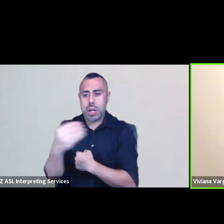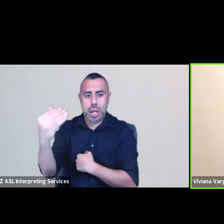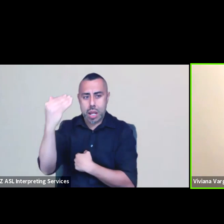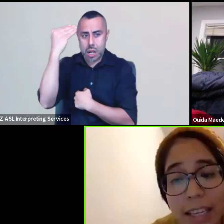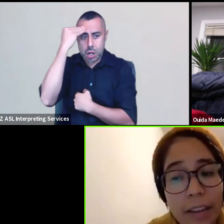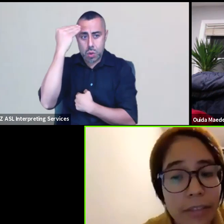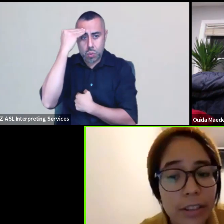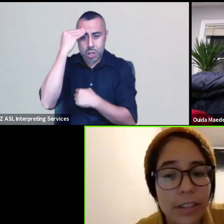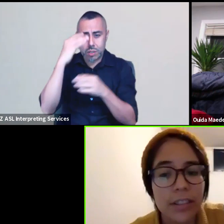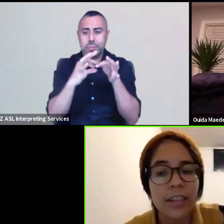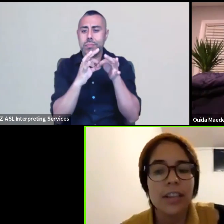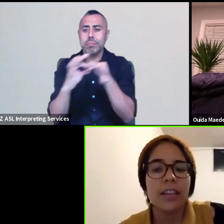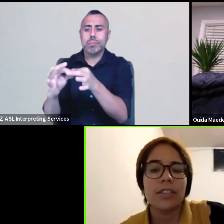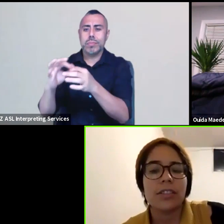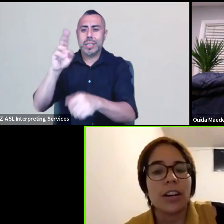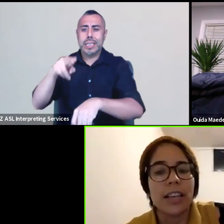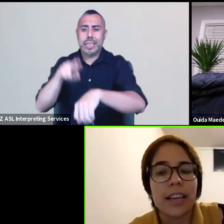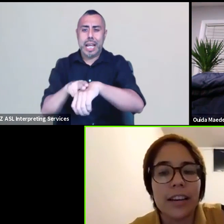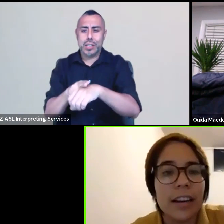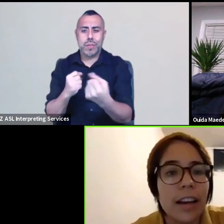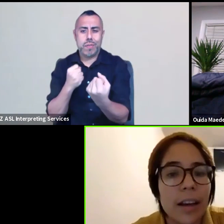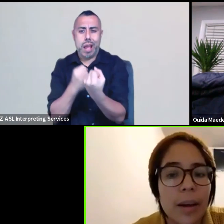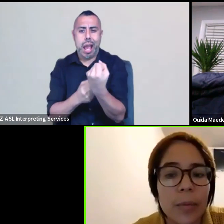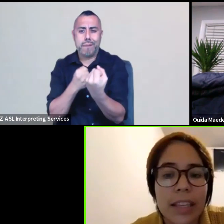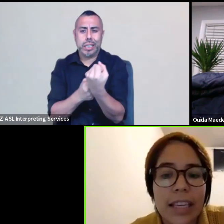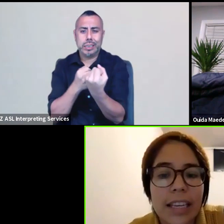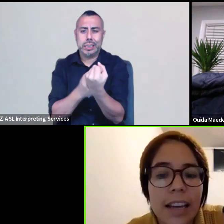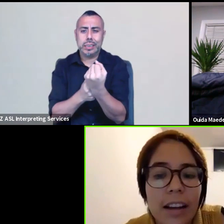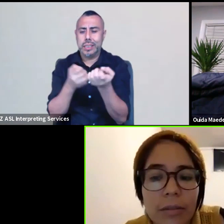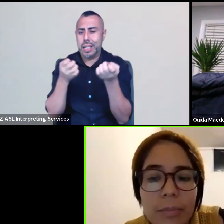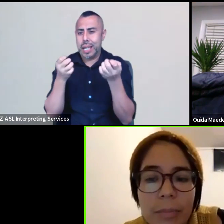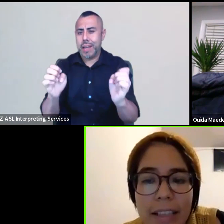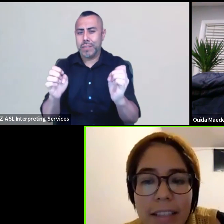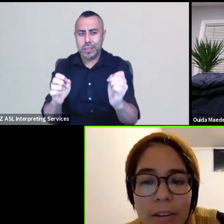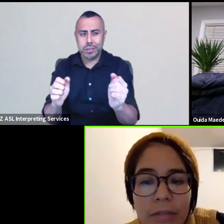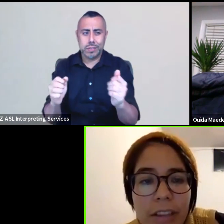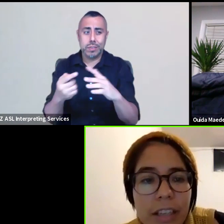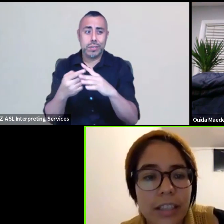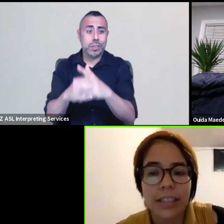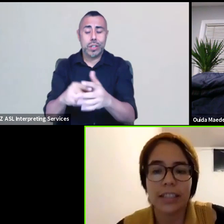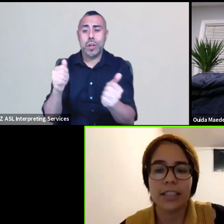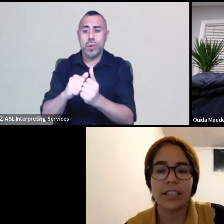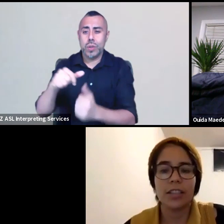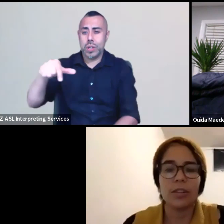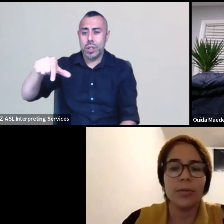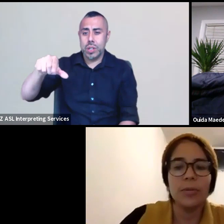advocacy efforts starting with Ouida. I'll pass it over. Ouida.